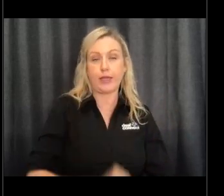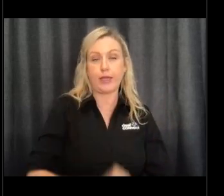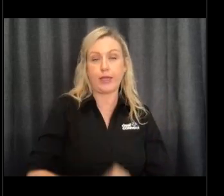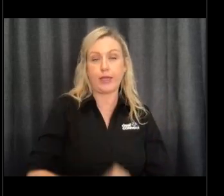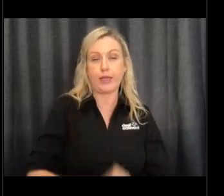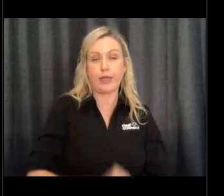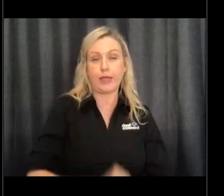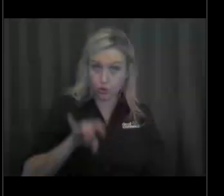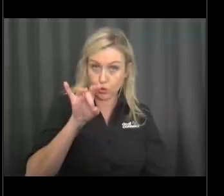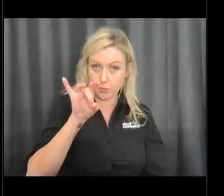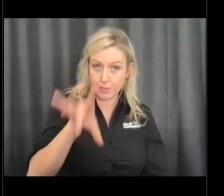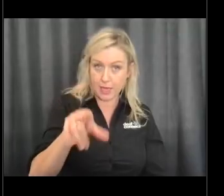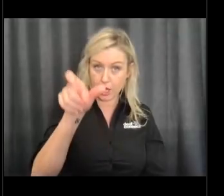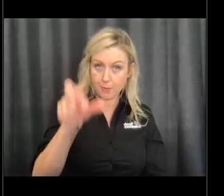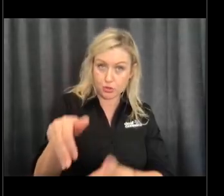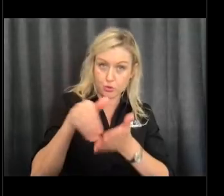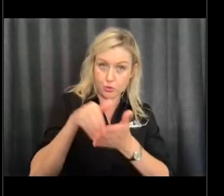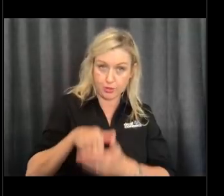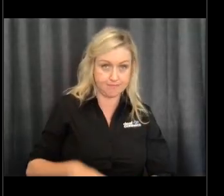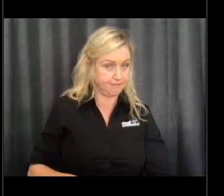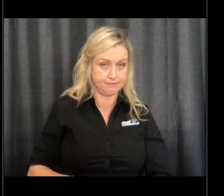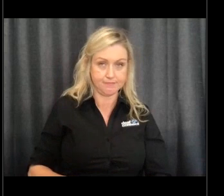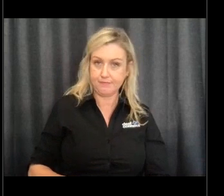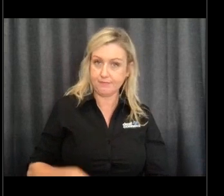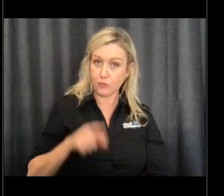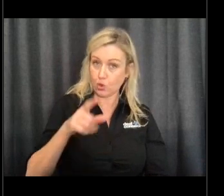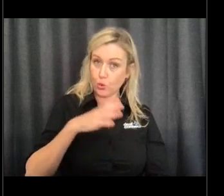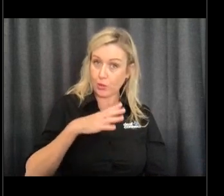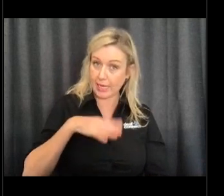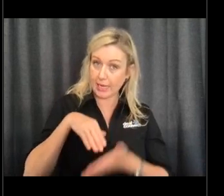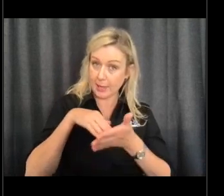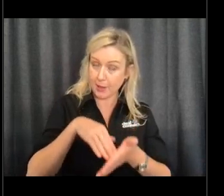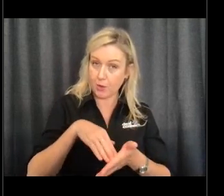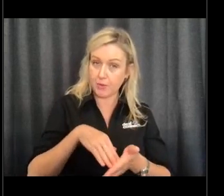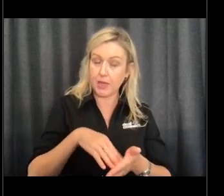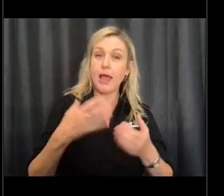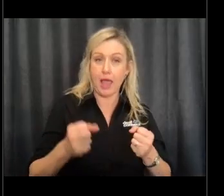If you need help there are free legal services like ourselves, like community legal services